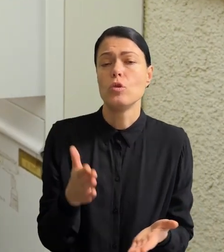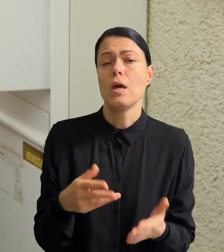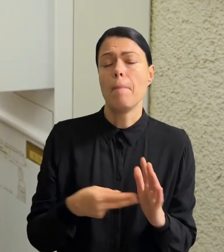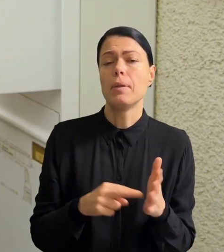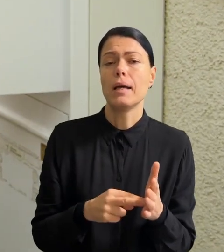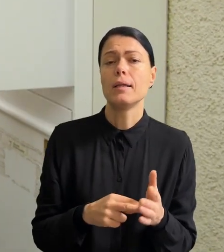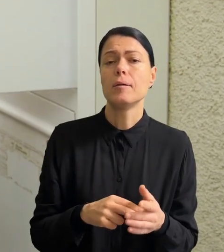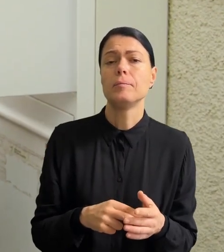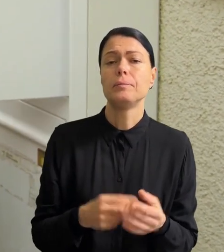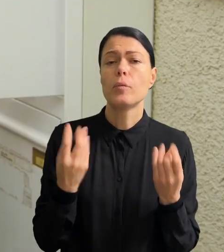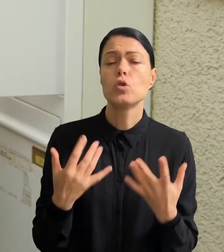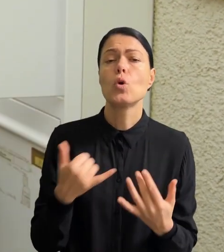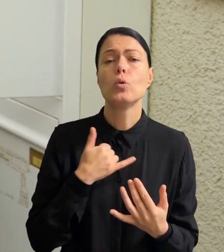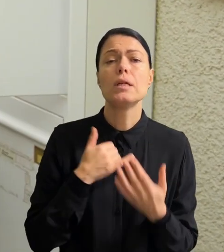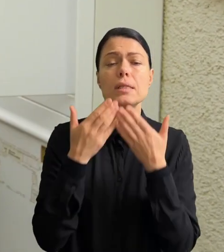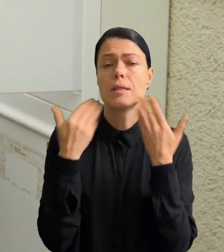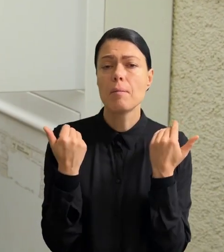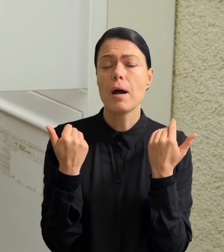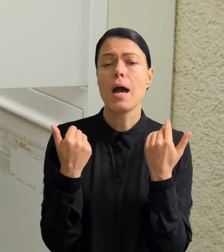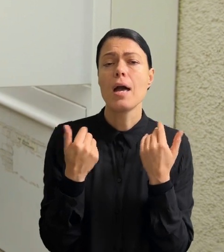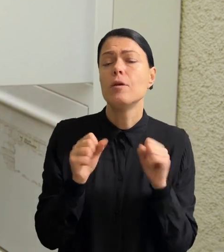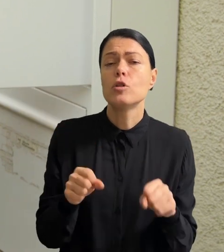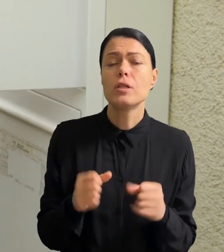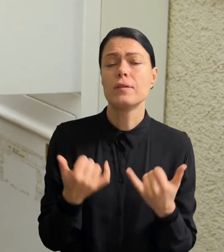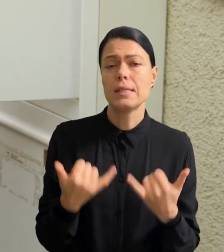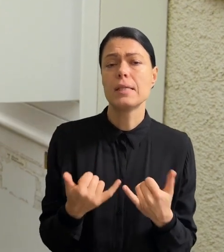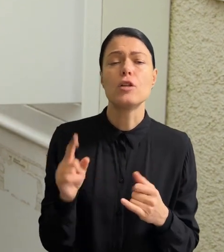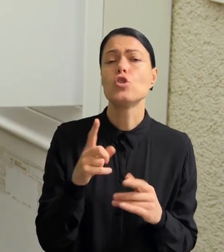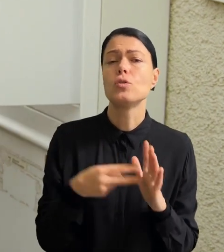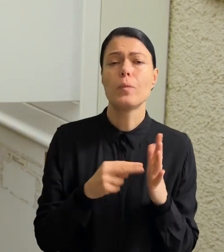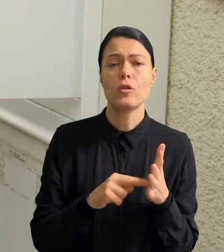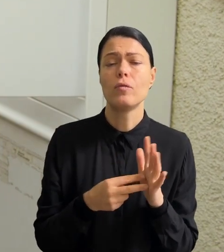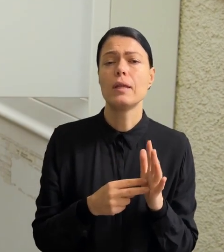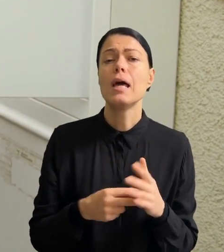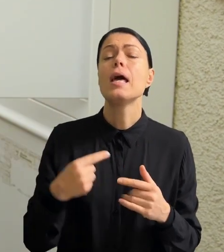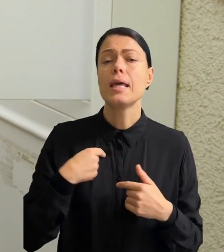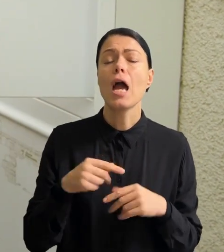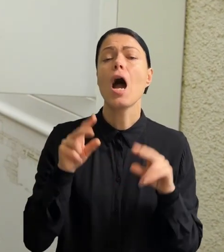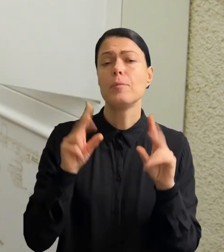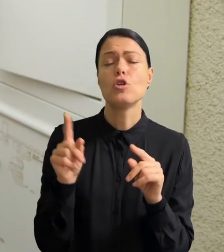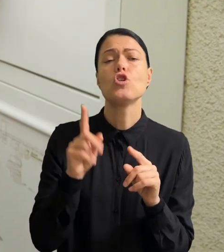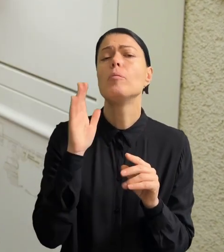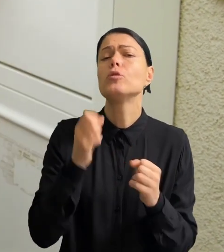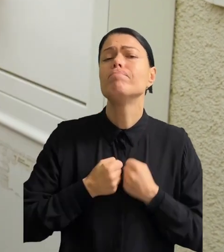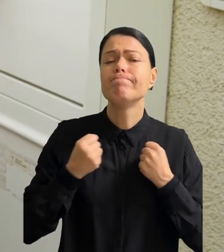We don't have the luxury to plan anything right now. I promised that I would do my best.